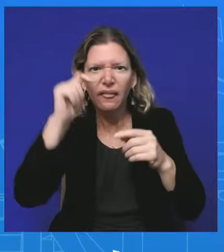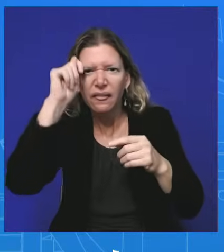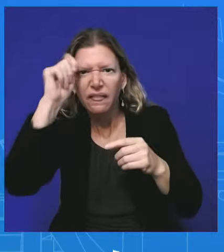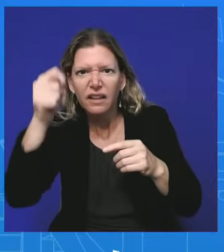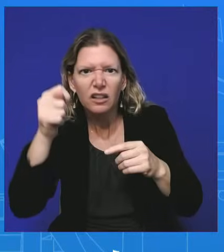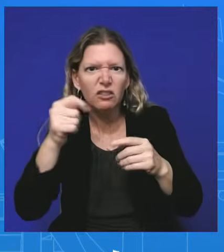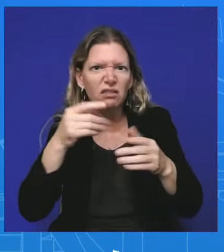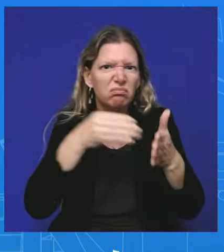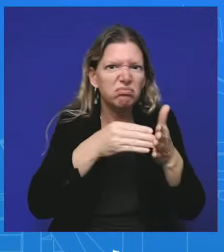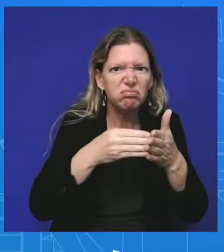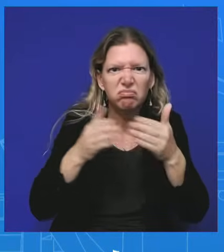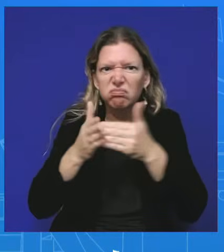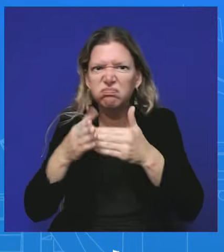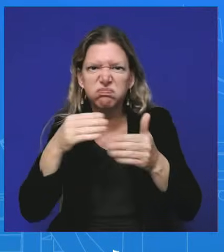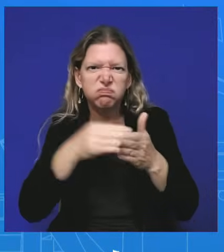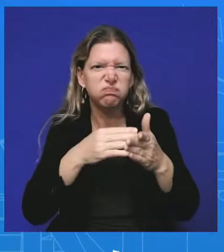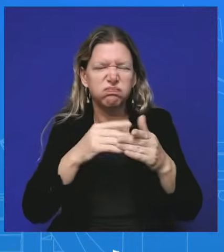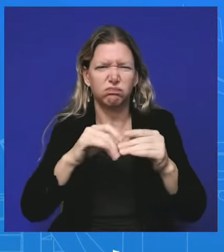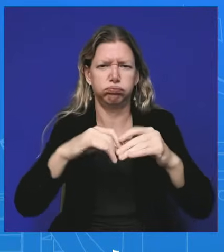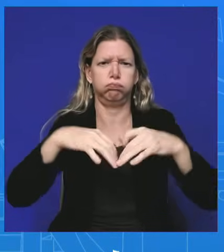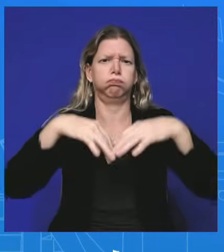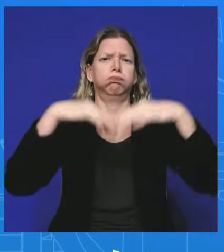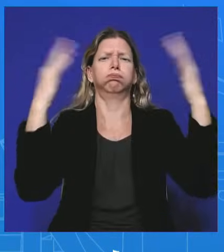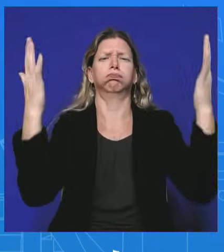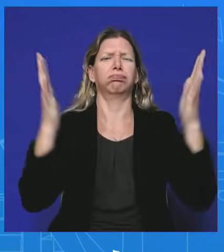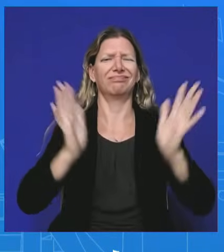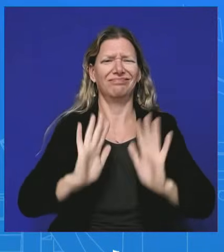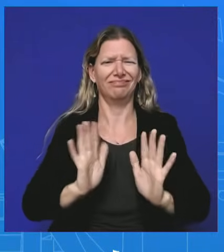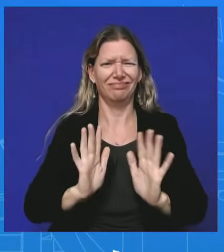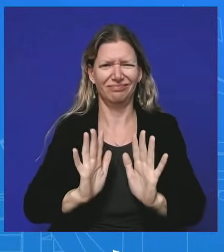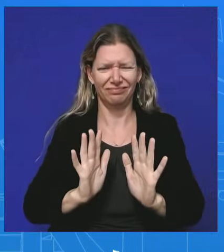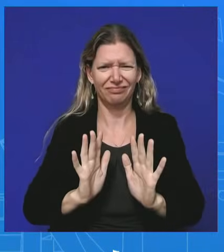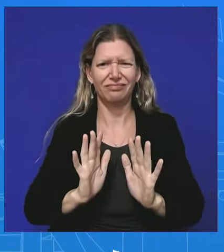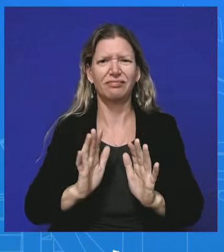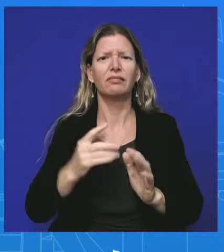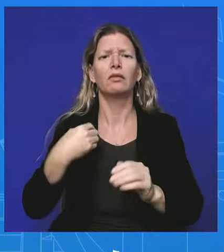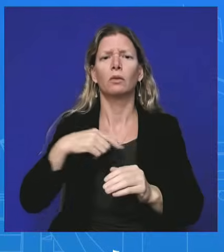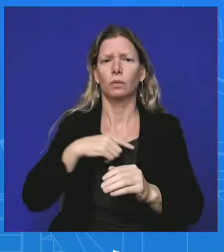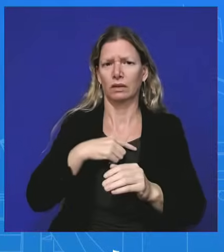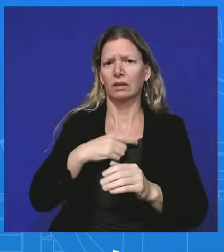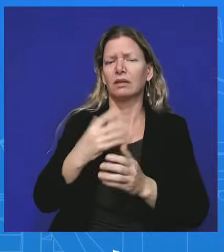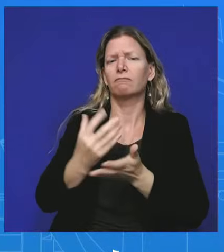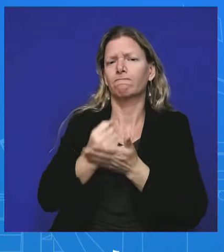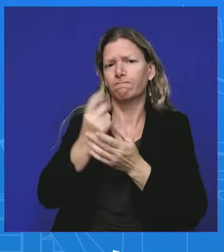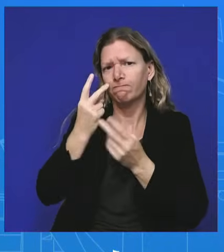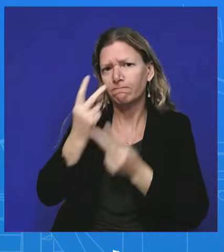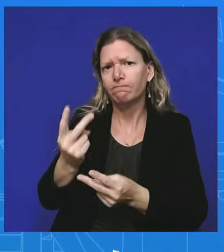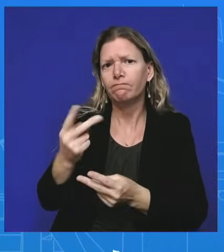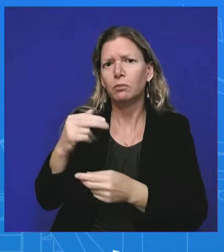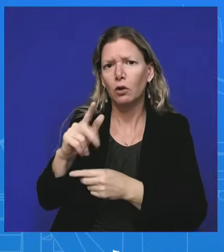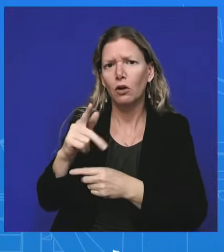most recently at the Medal of Freedom. And you all saw him as well. And obviously he has recovered.